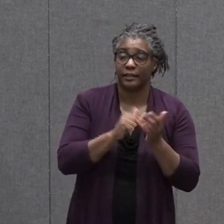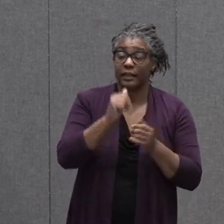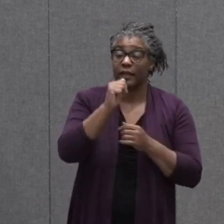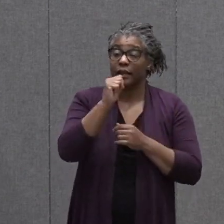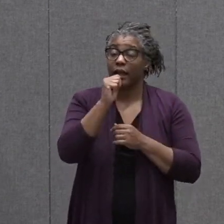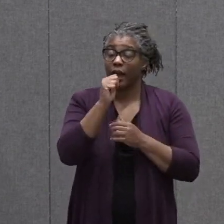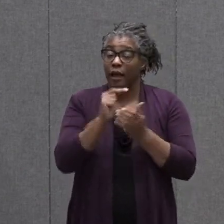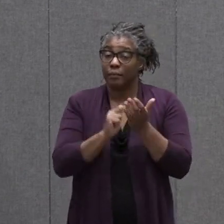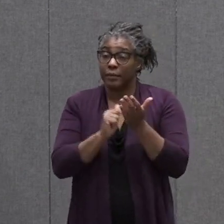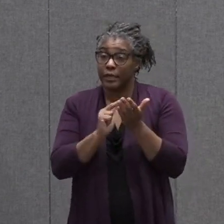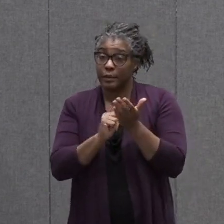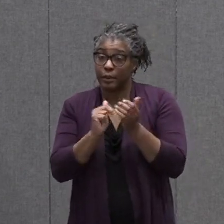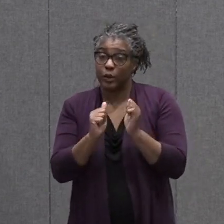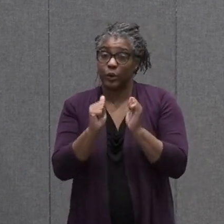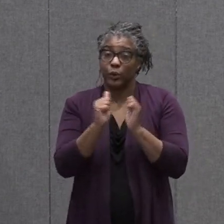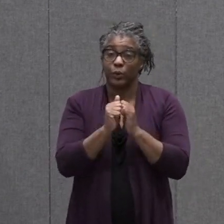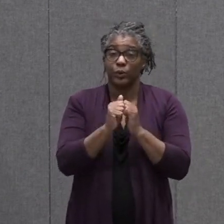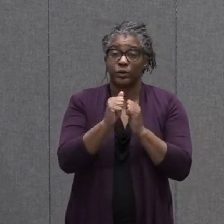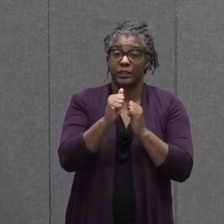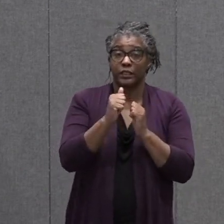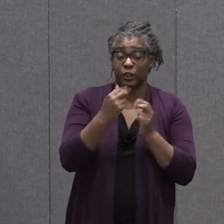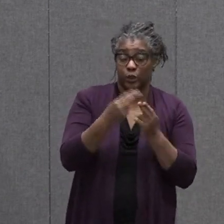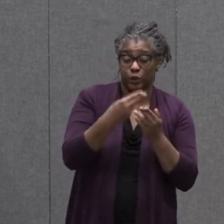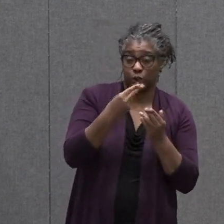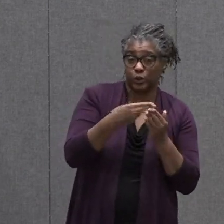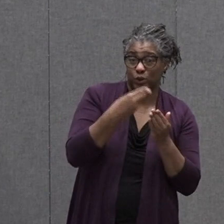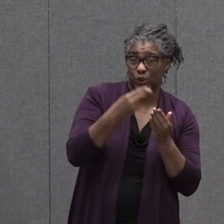... well together? Probably not.